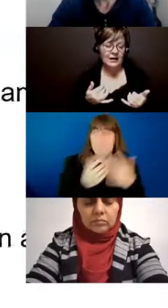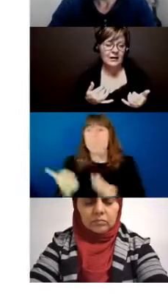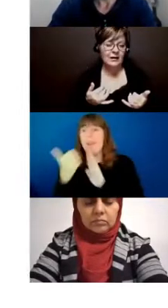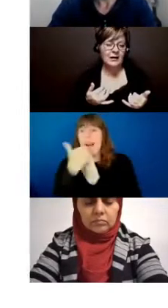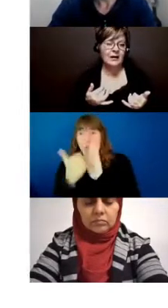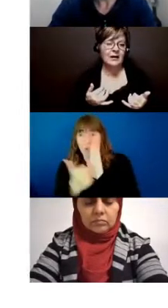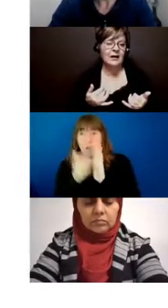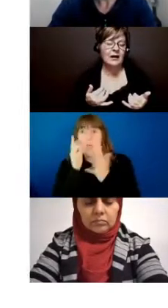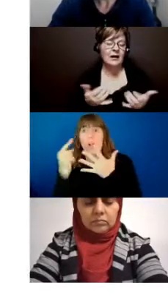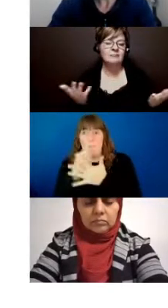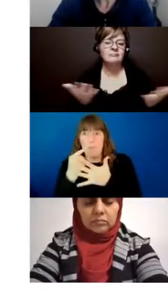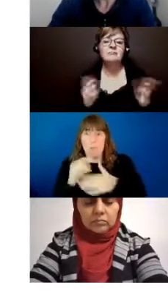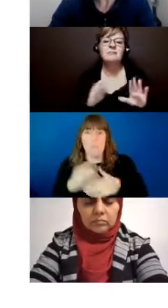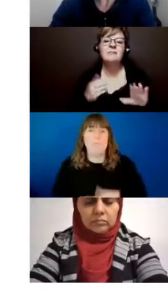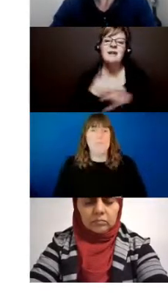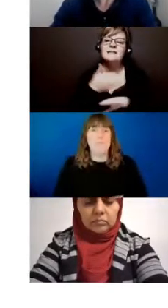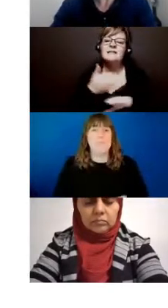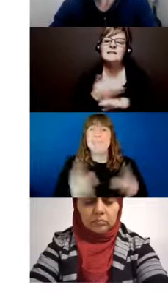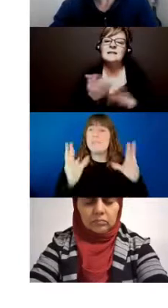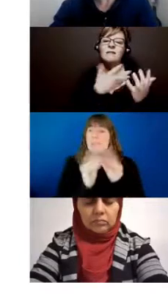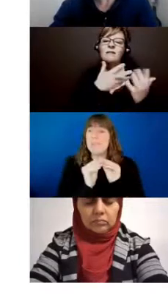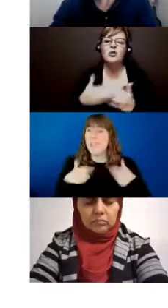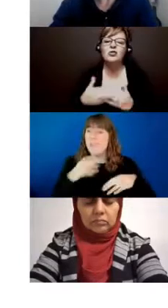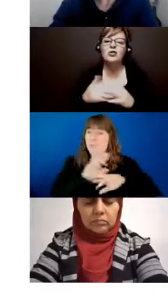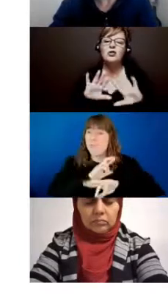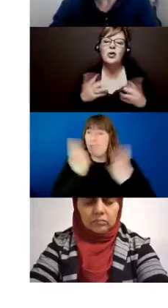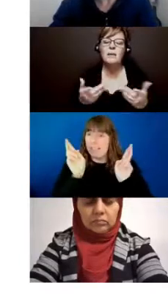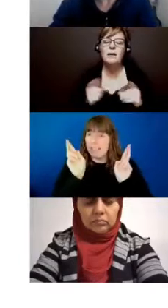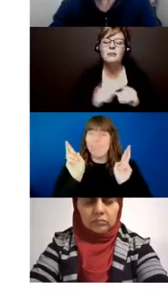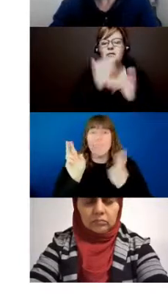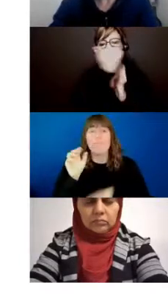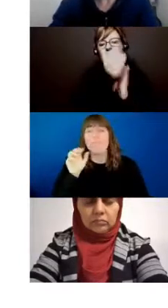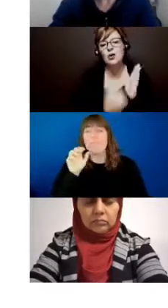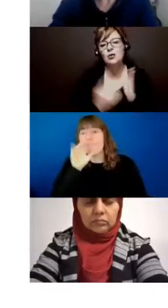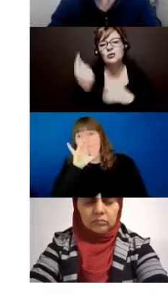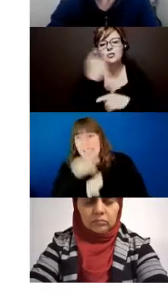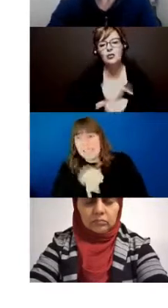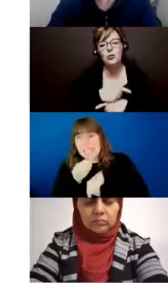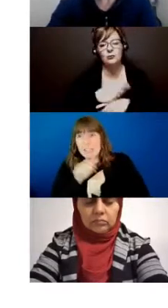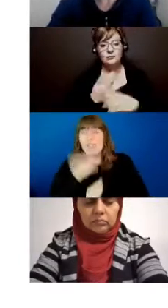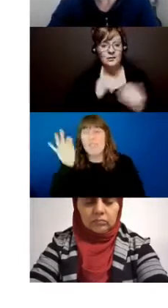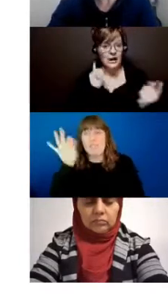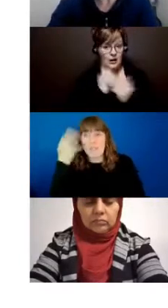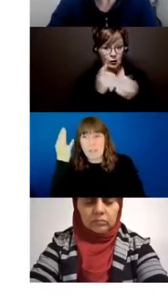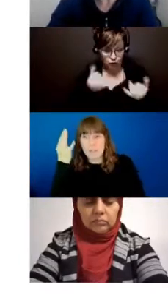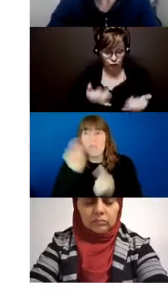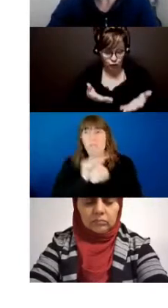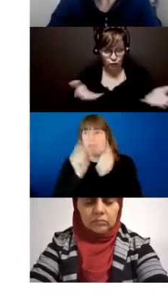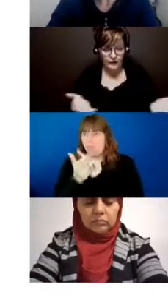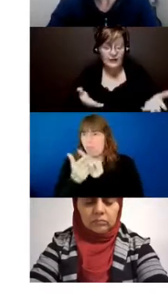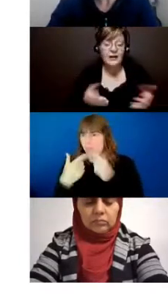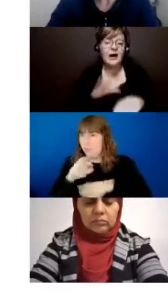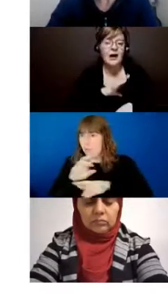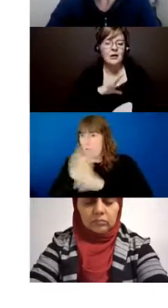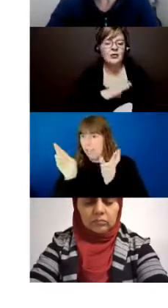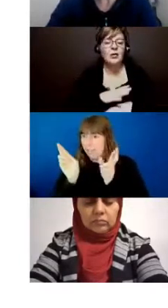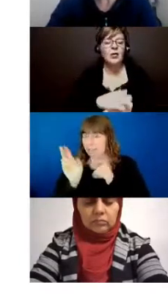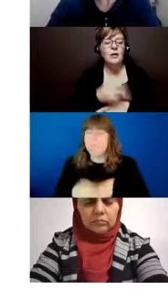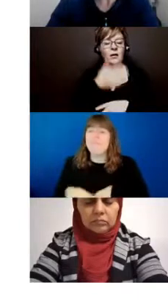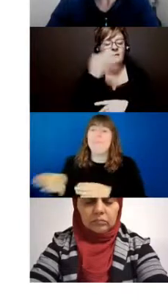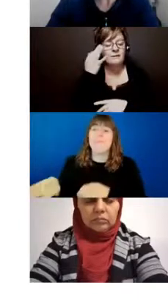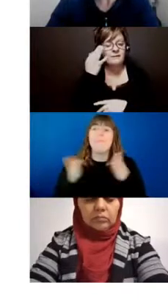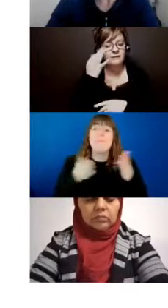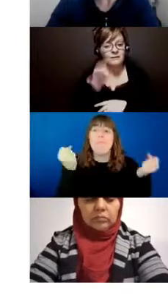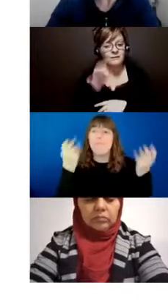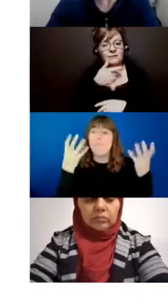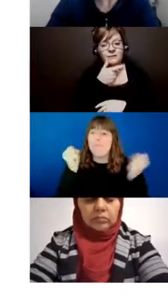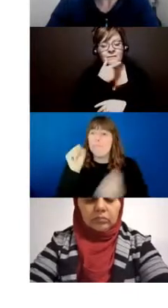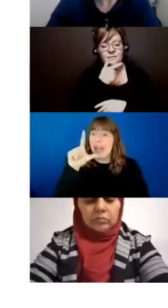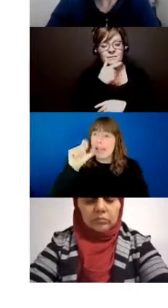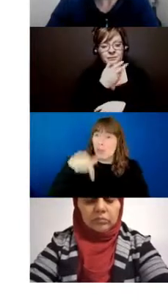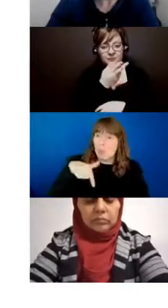our meeting features simultaneous english and french translation lsq and asl interpretation